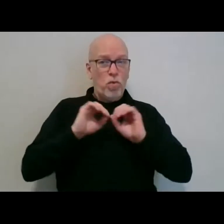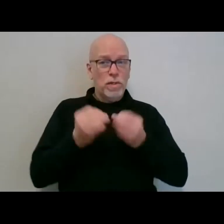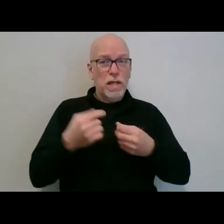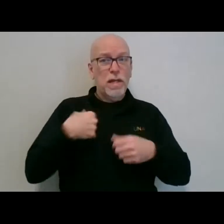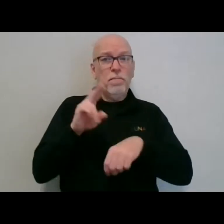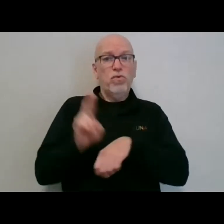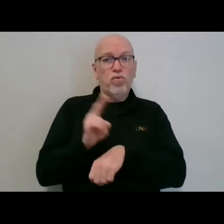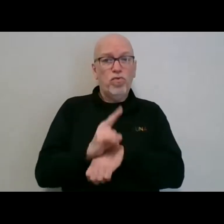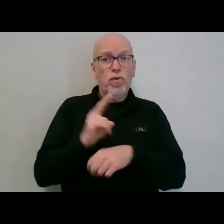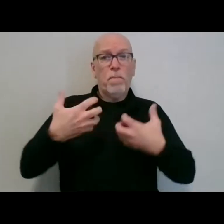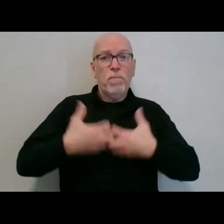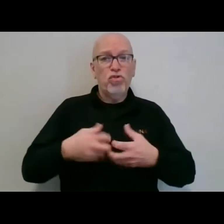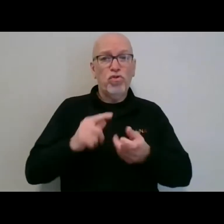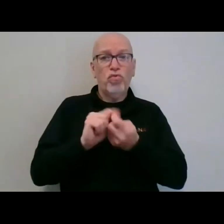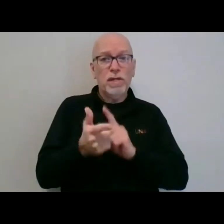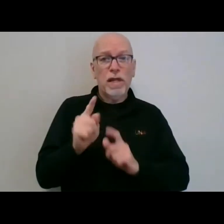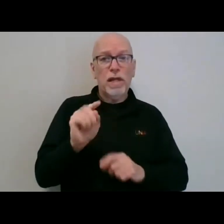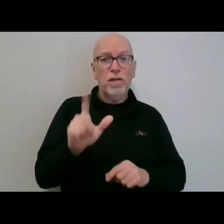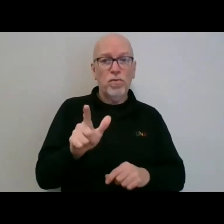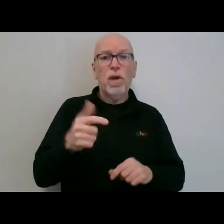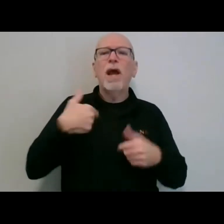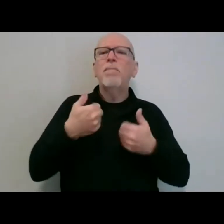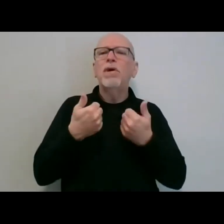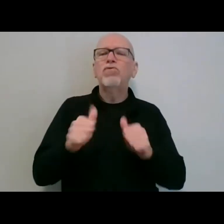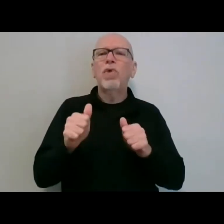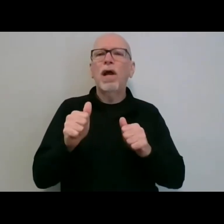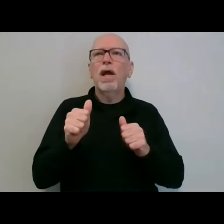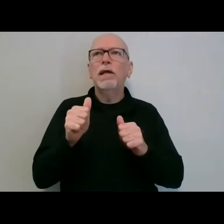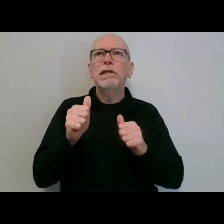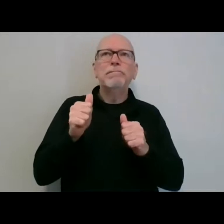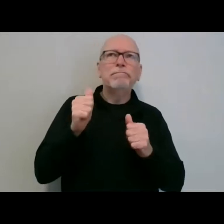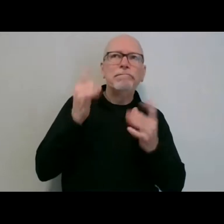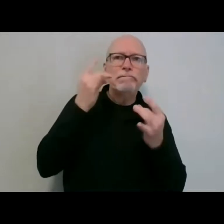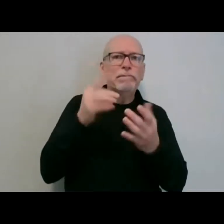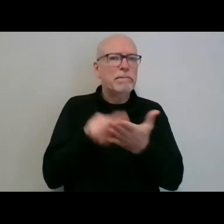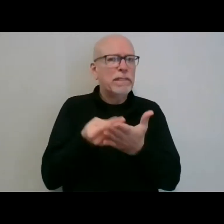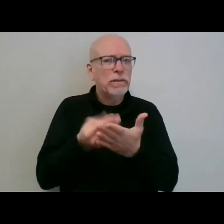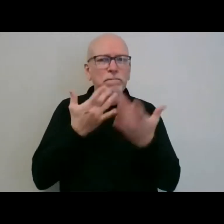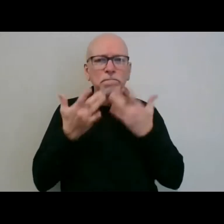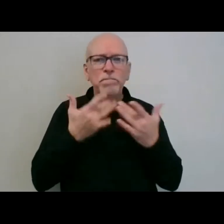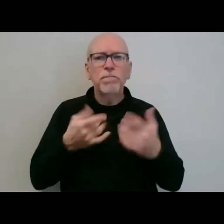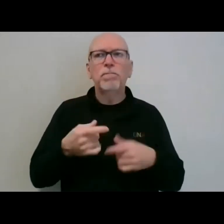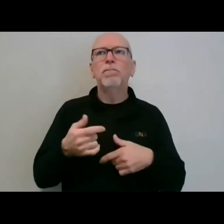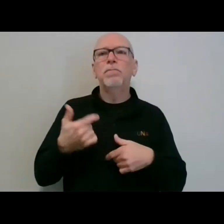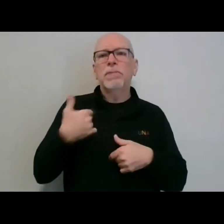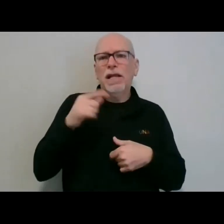a machine translation tool because I'm trying to be very budget conscious, but I know that I need to start taking that next step